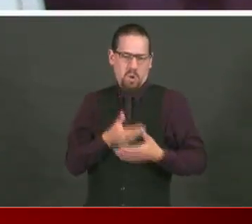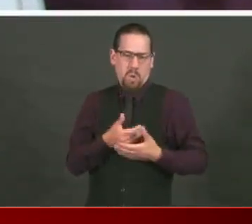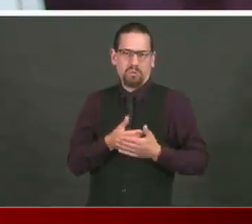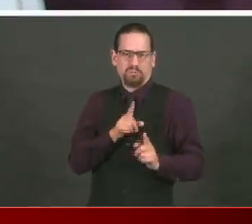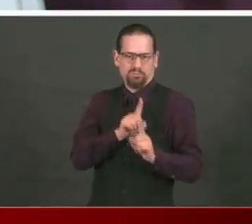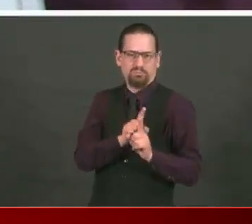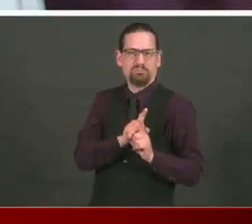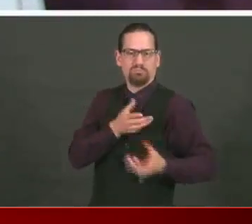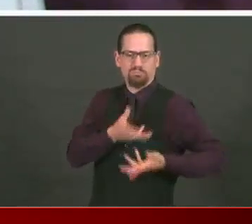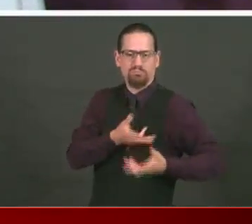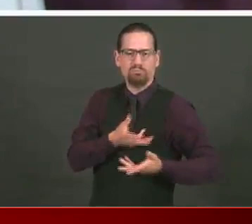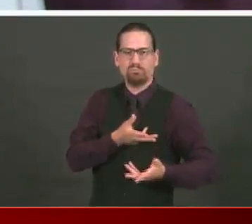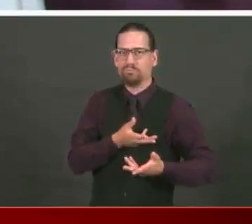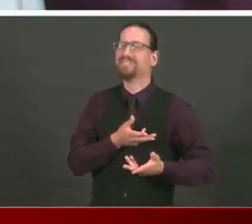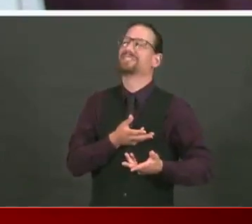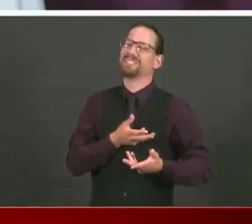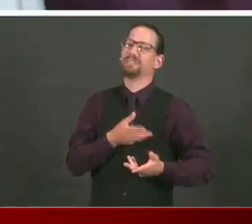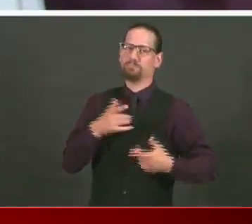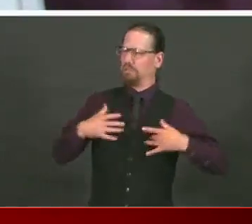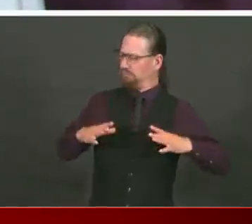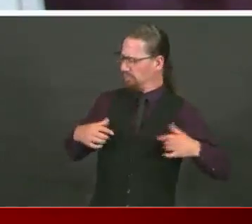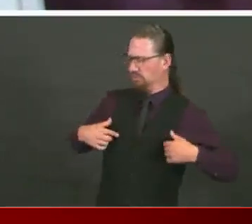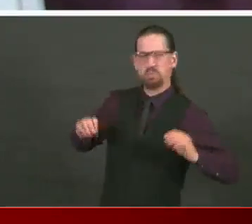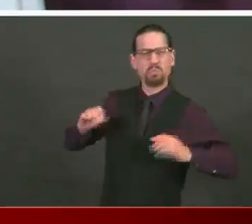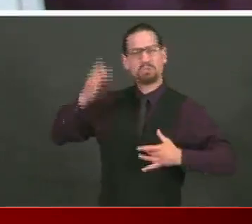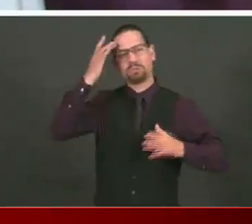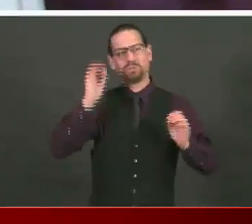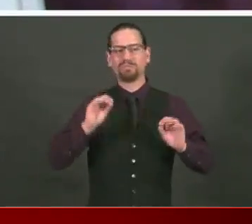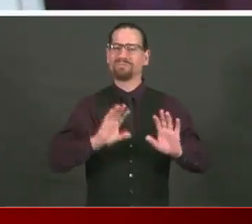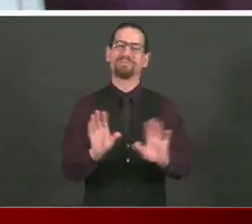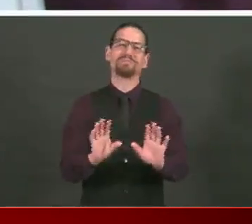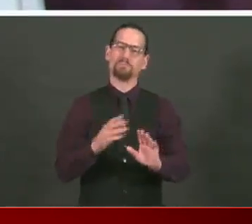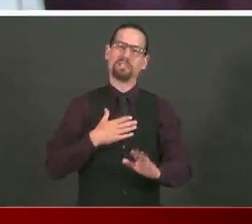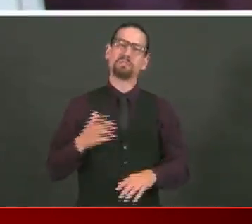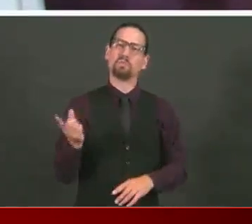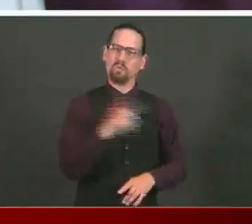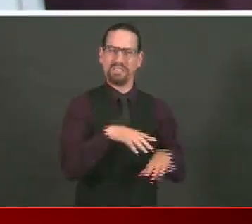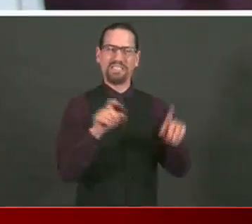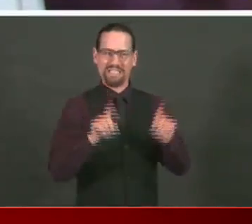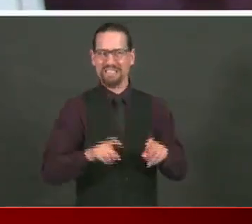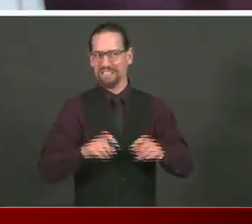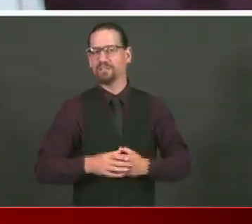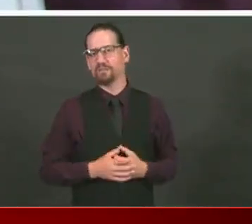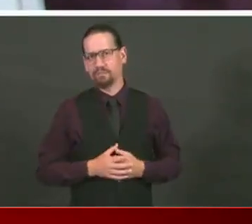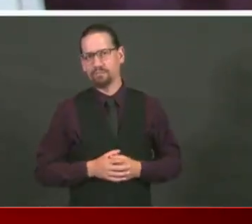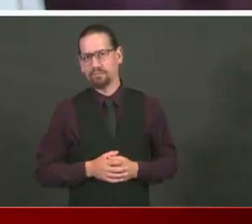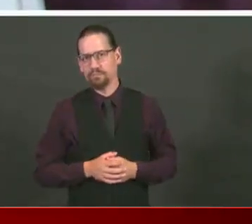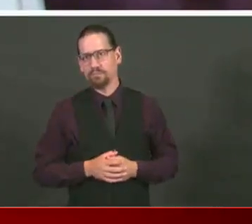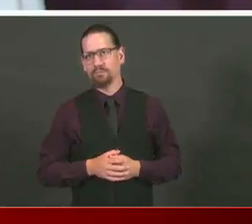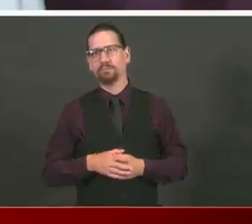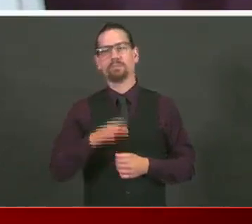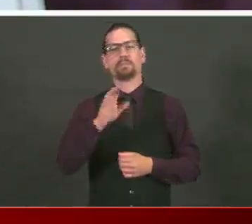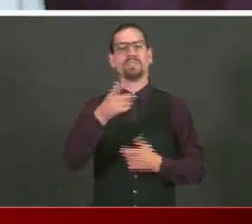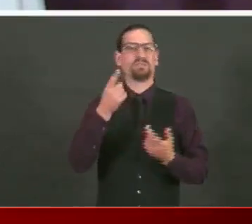STILL ASKING YOU TO GET TESTED. WE ARE WORKING EVERY DAY TO MAKE IT EASIER AND MORE COMFORTABLE.